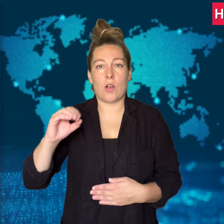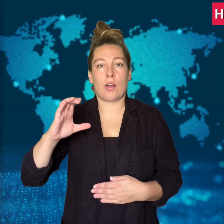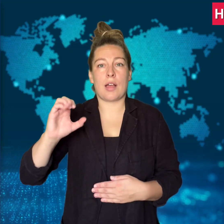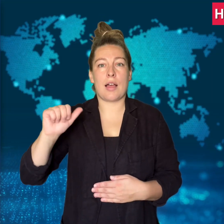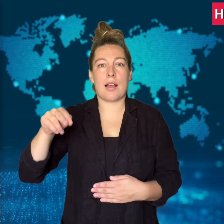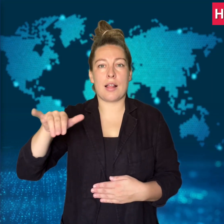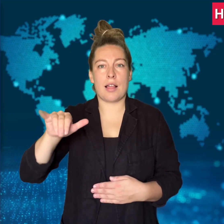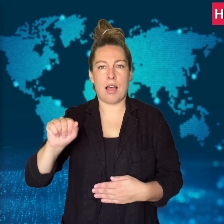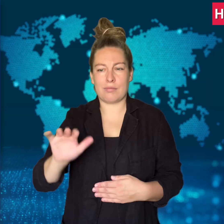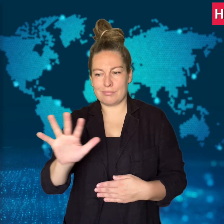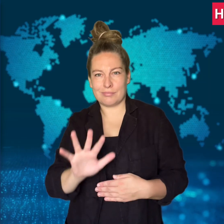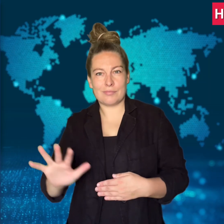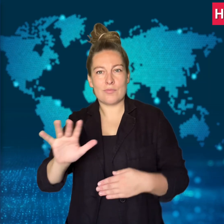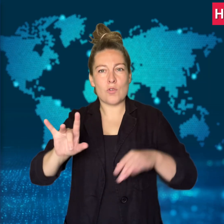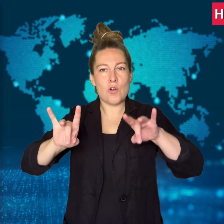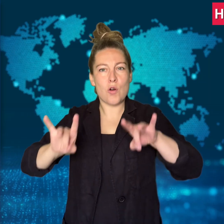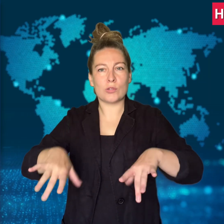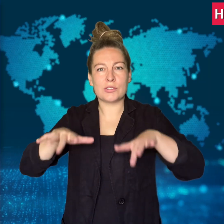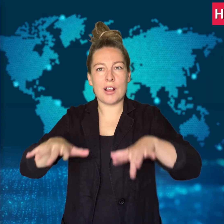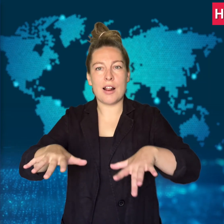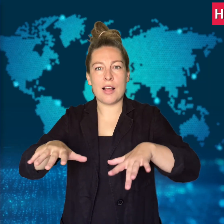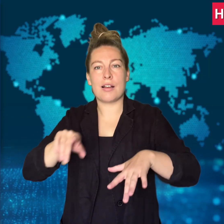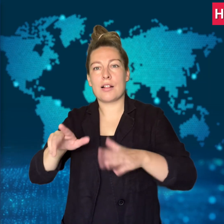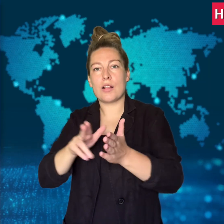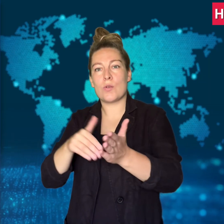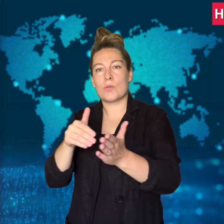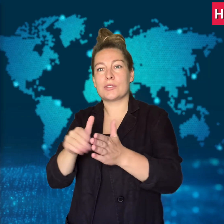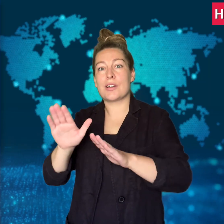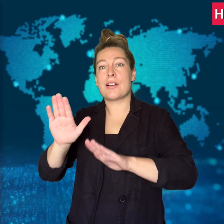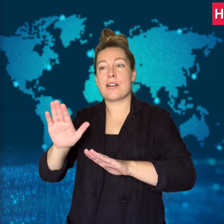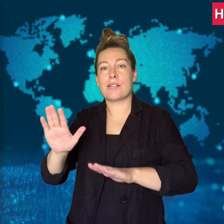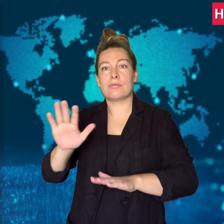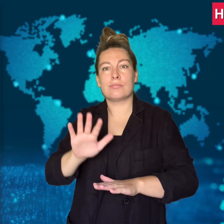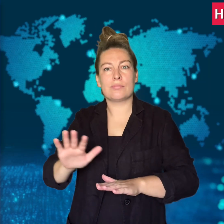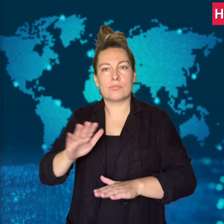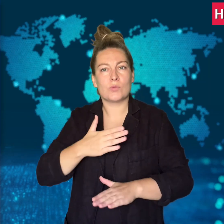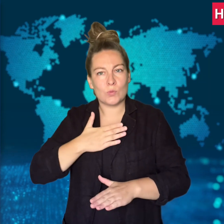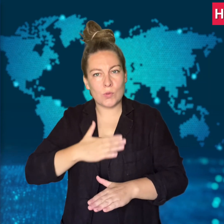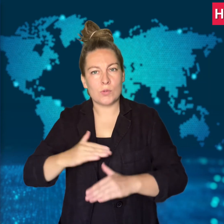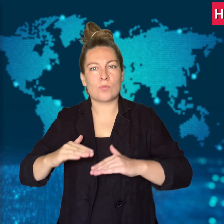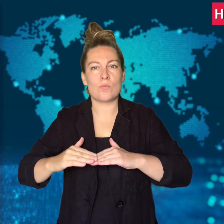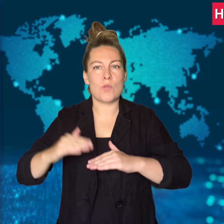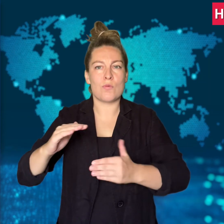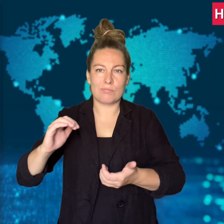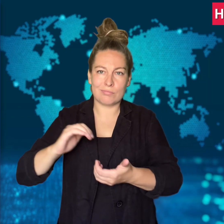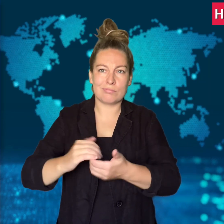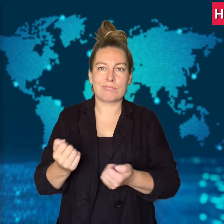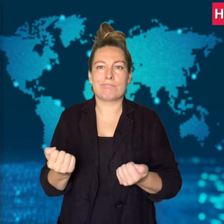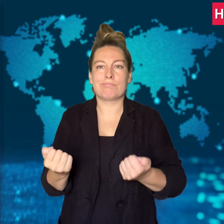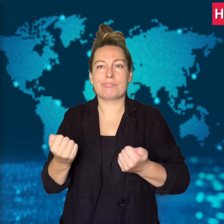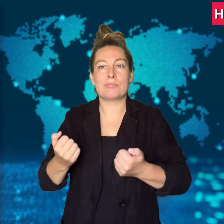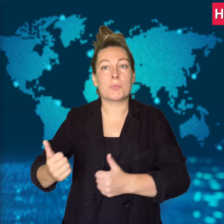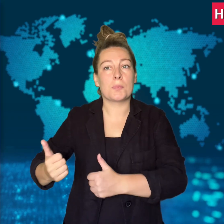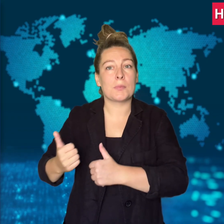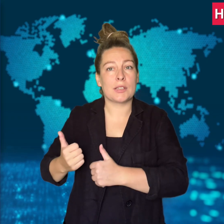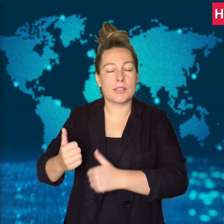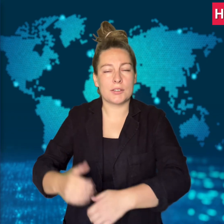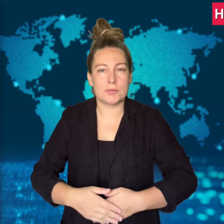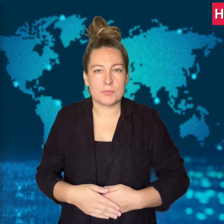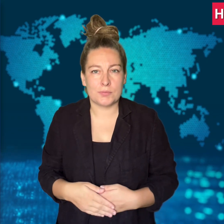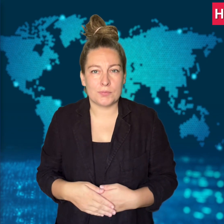Seek closer military ties